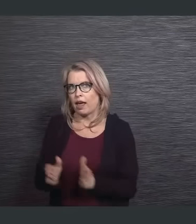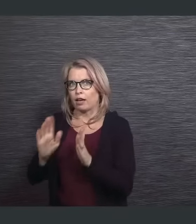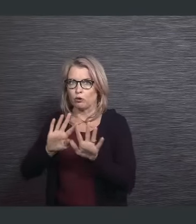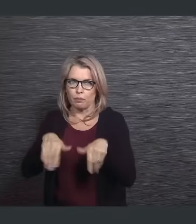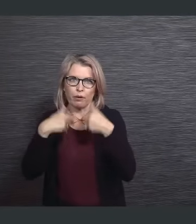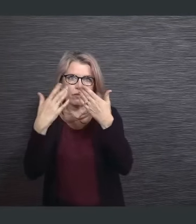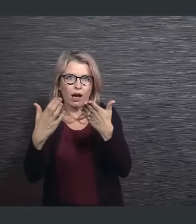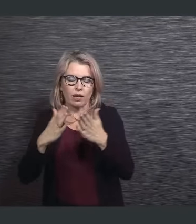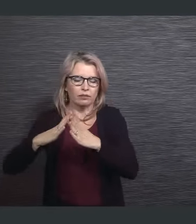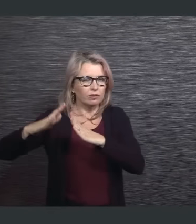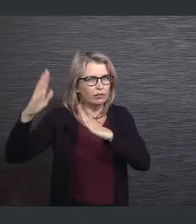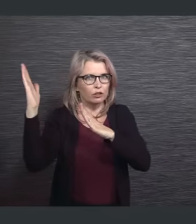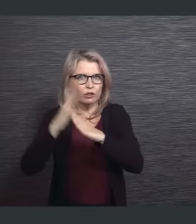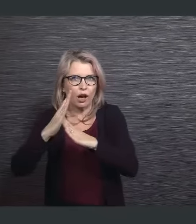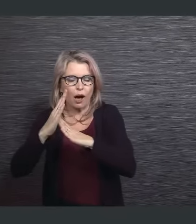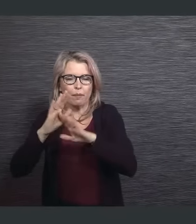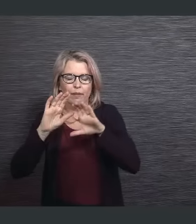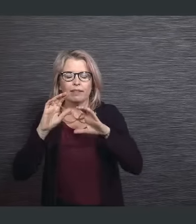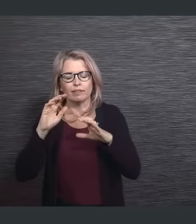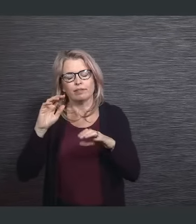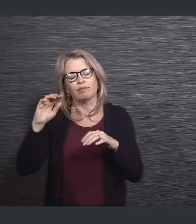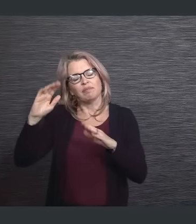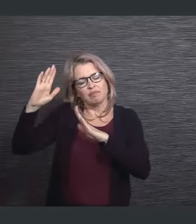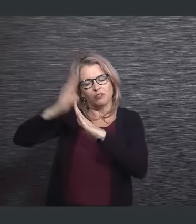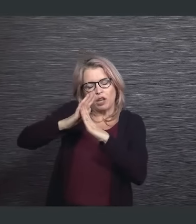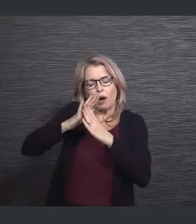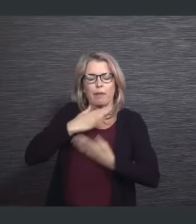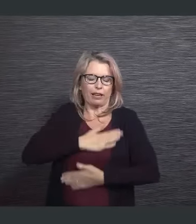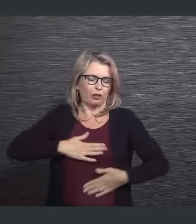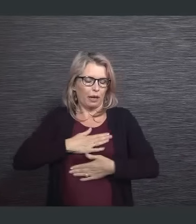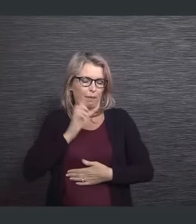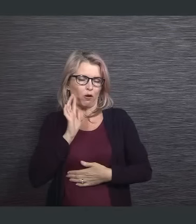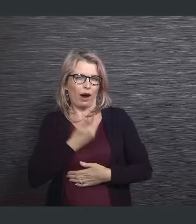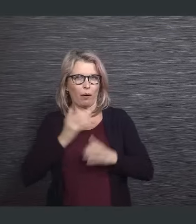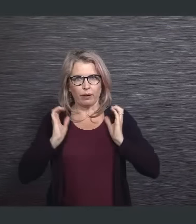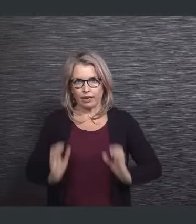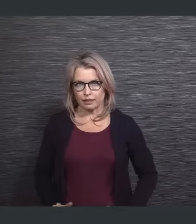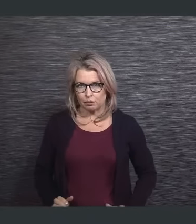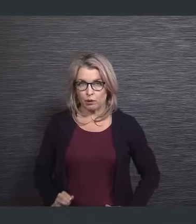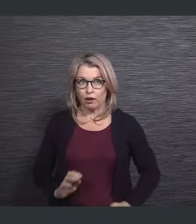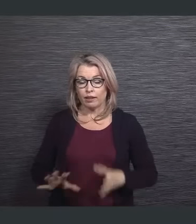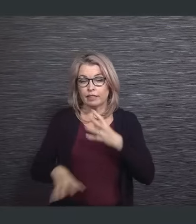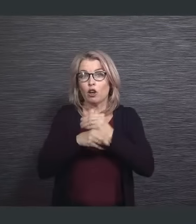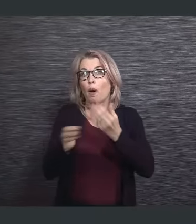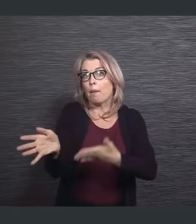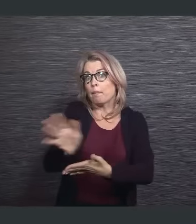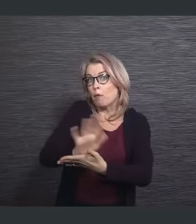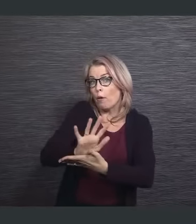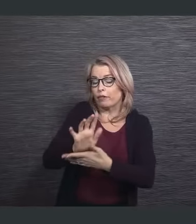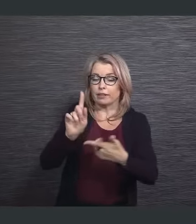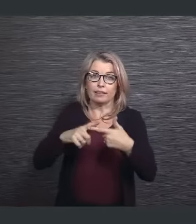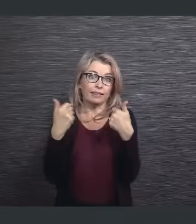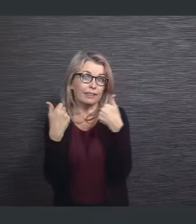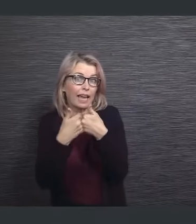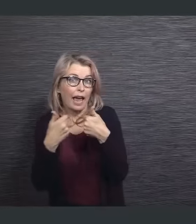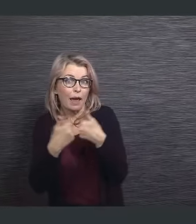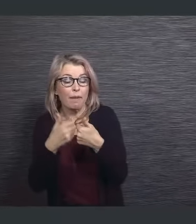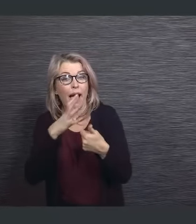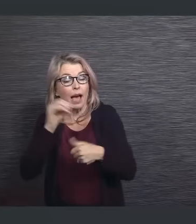best-in-class entertainment for our customers. In addition to movies, games, and music,